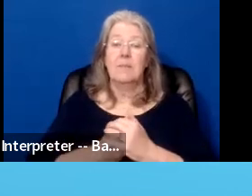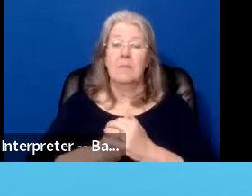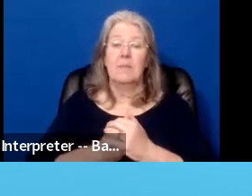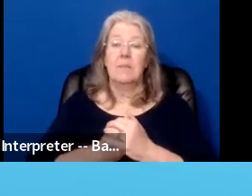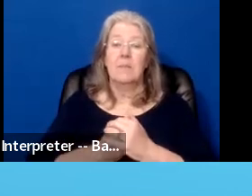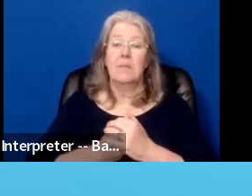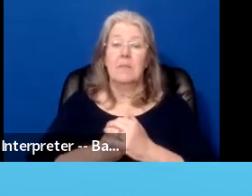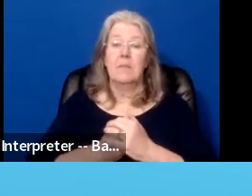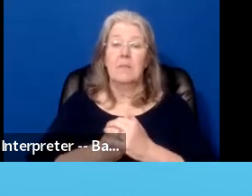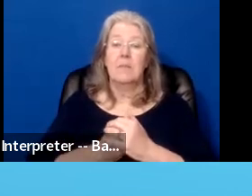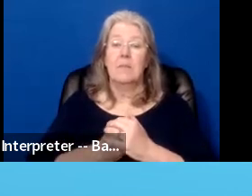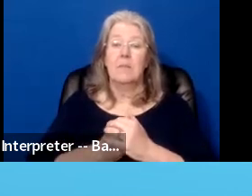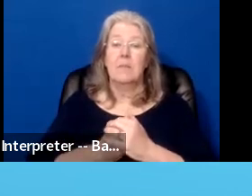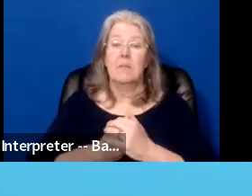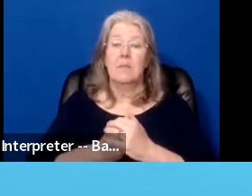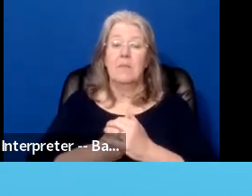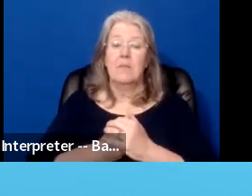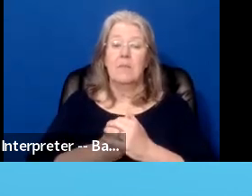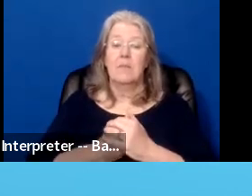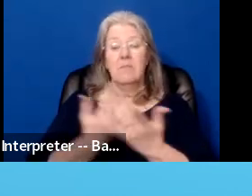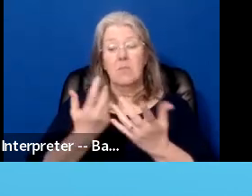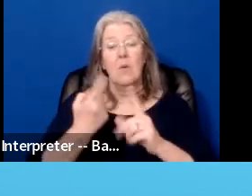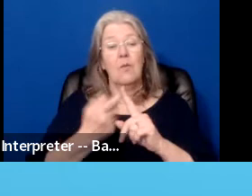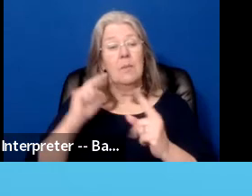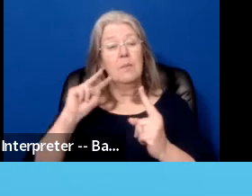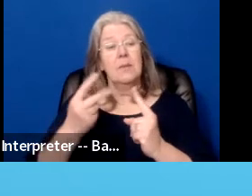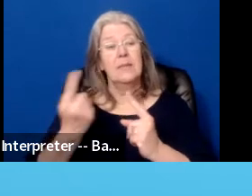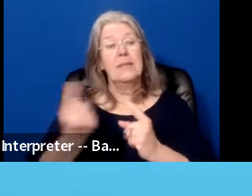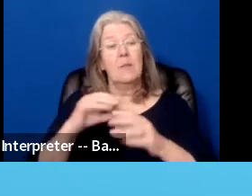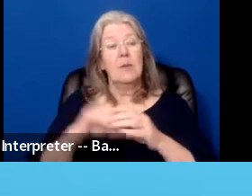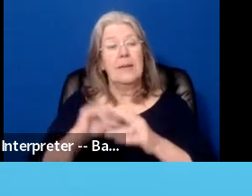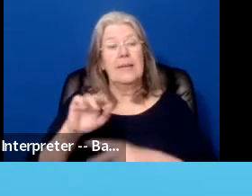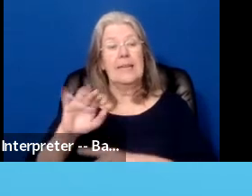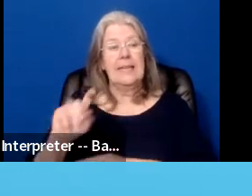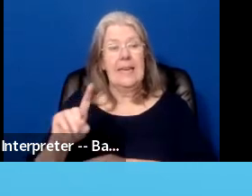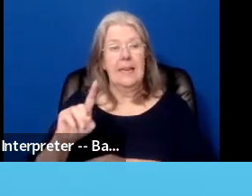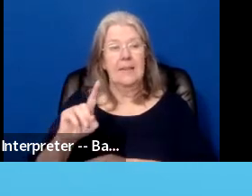from the perspective of someone in Indiana. With the surges of cases out East and some